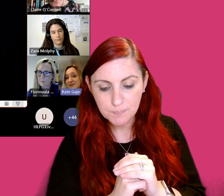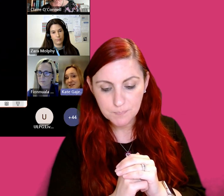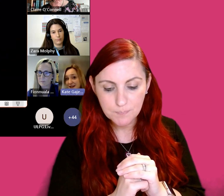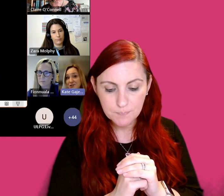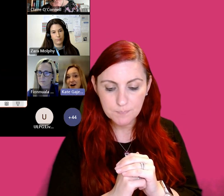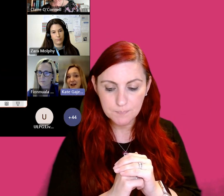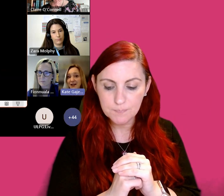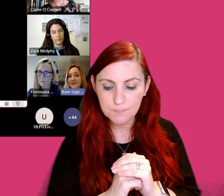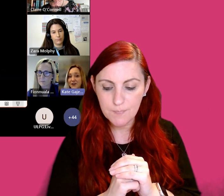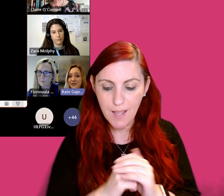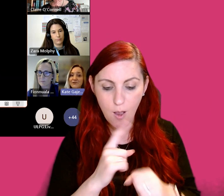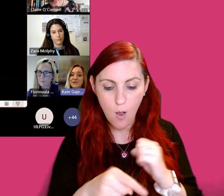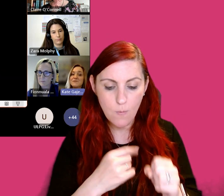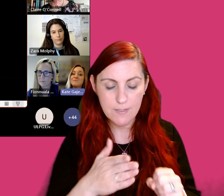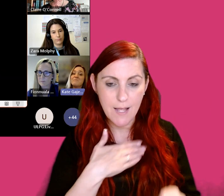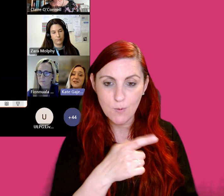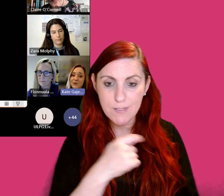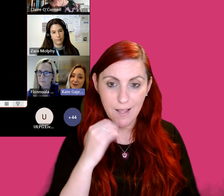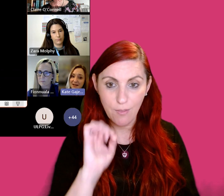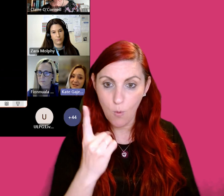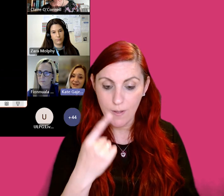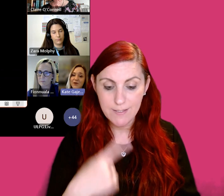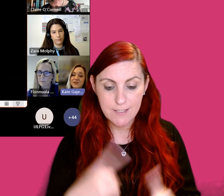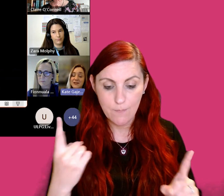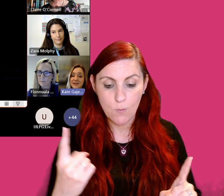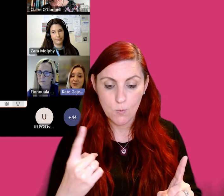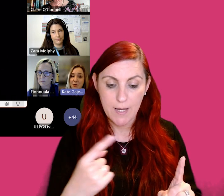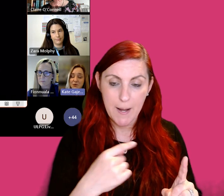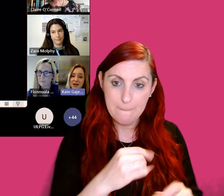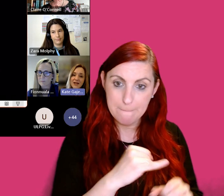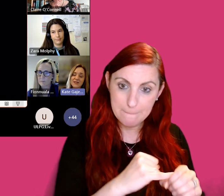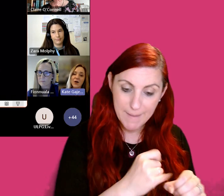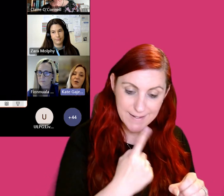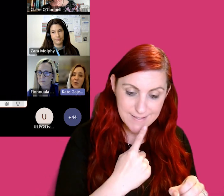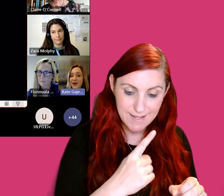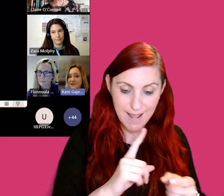always like to highlight that the only difference between medicine and poison is in the dose so we